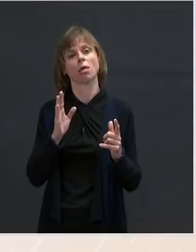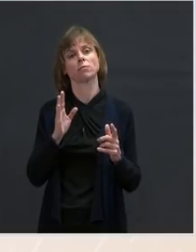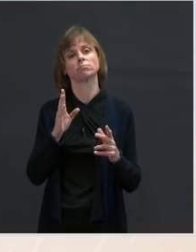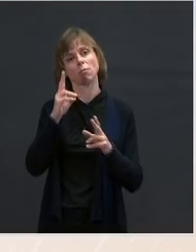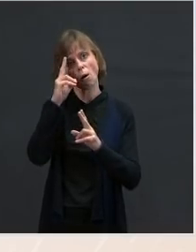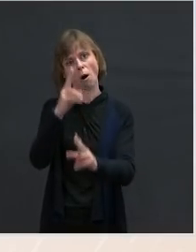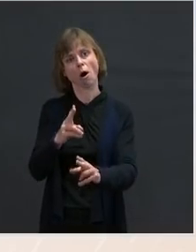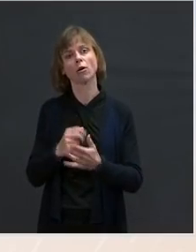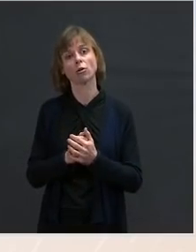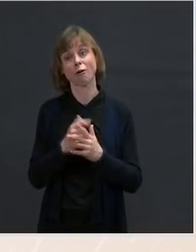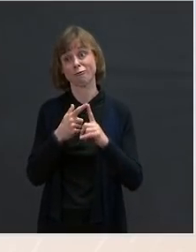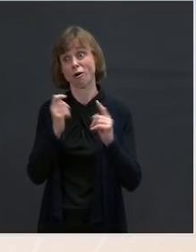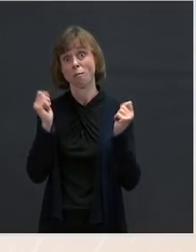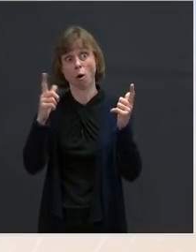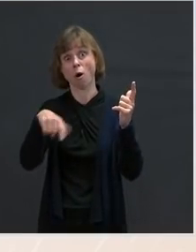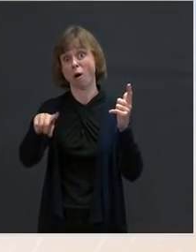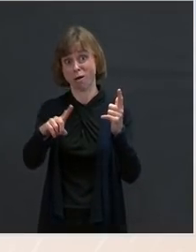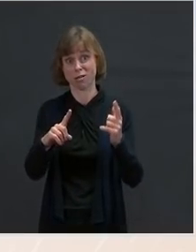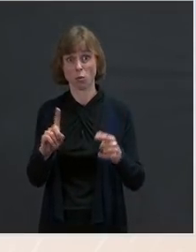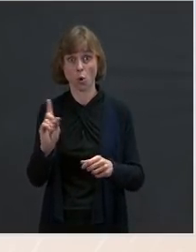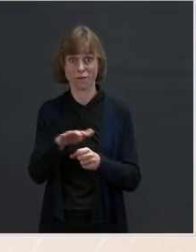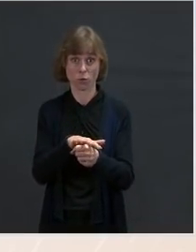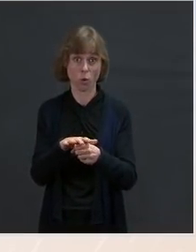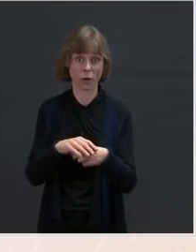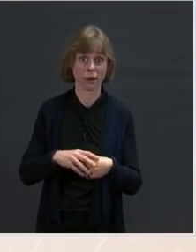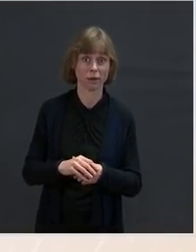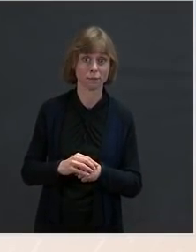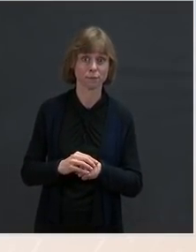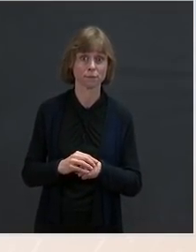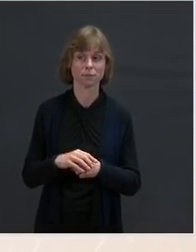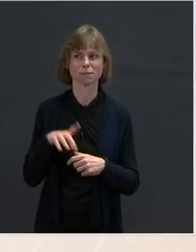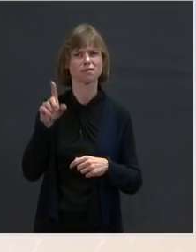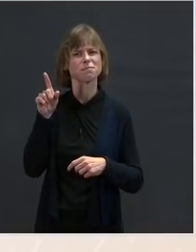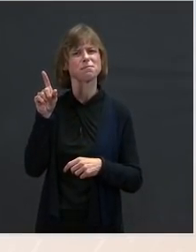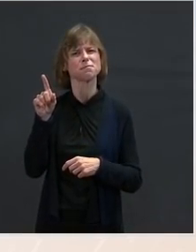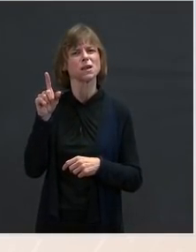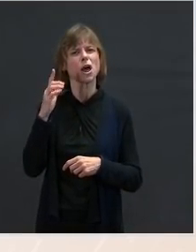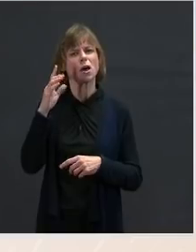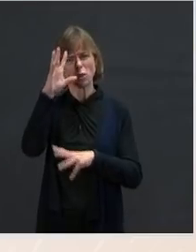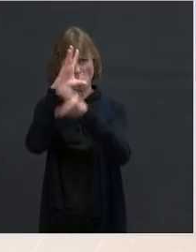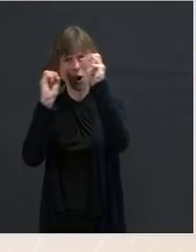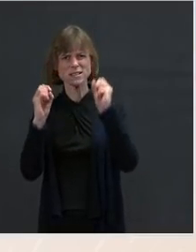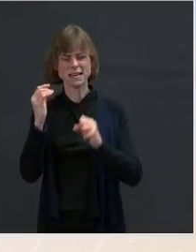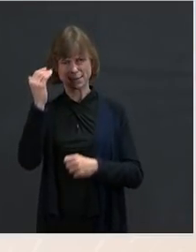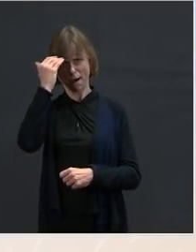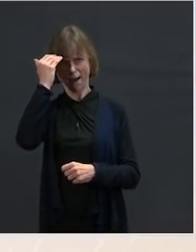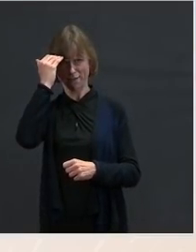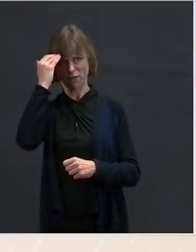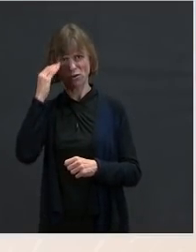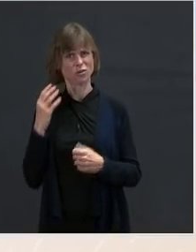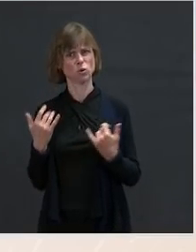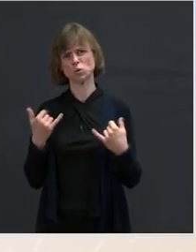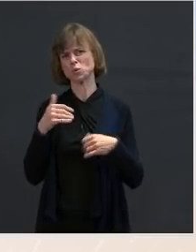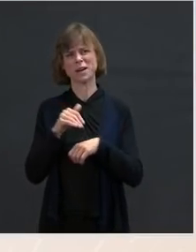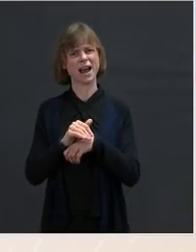But, you know, he is also quite mindful -- so tonight is not the night to give advice to the public